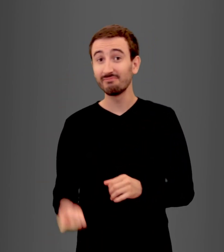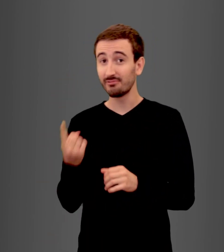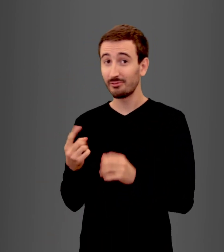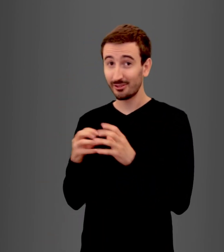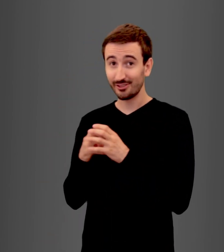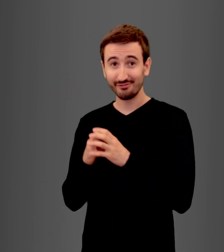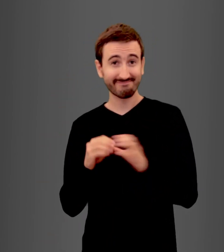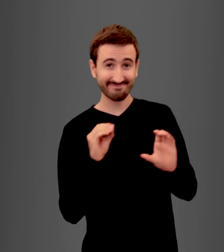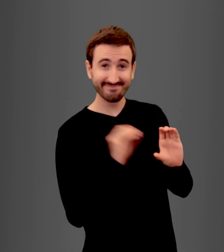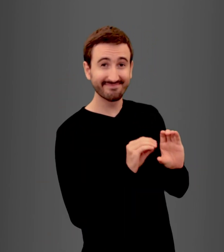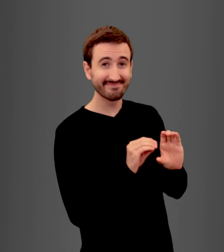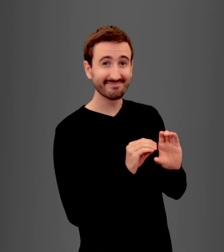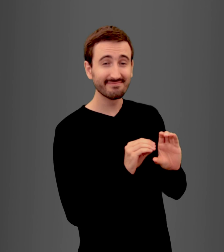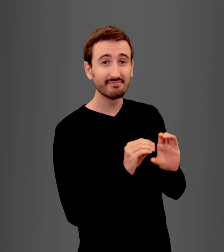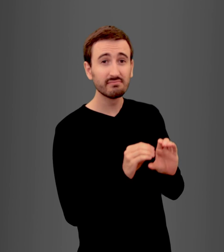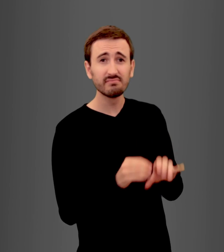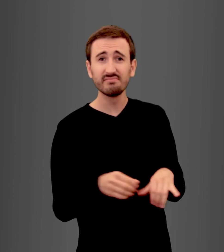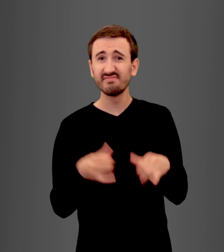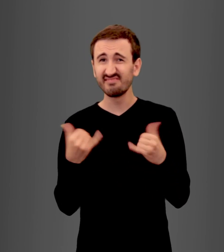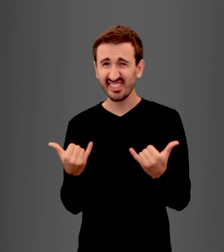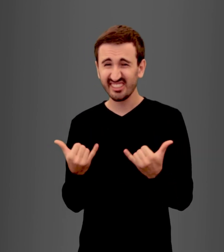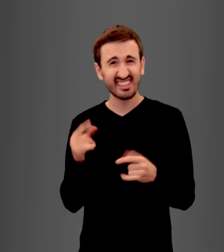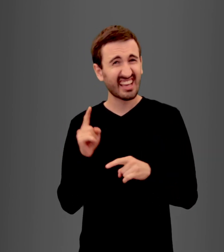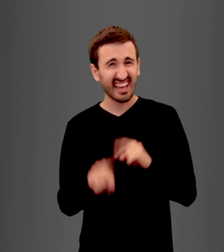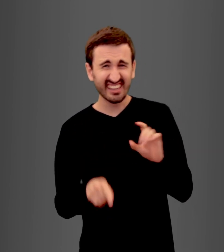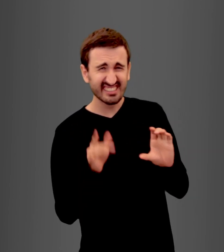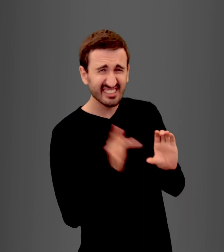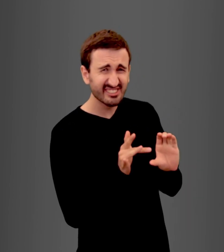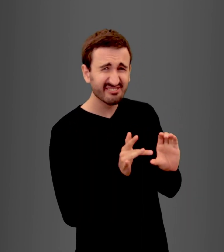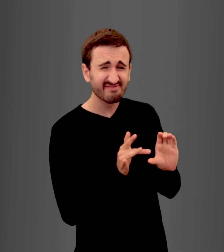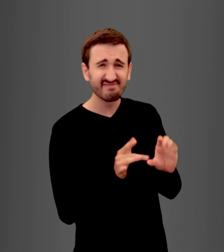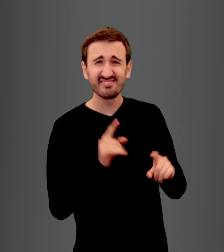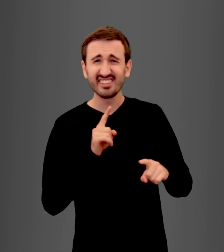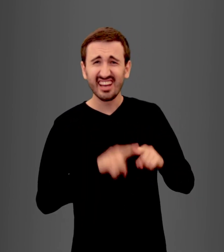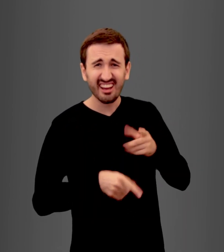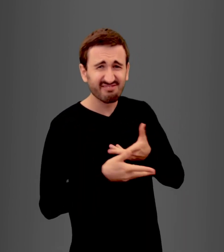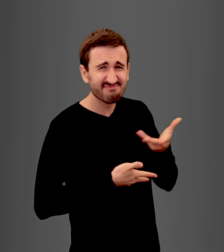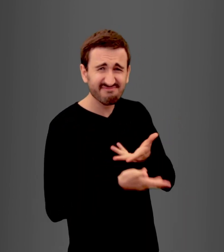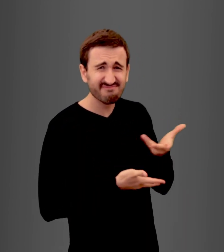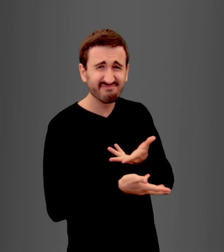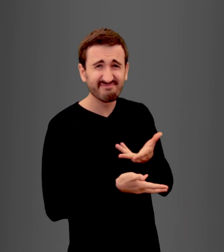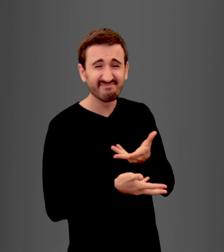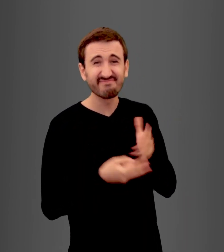However, with our color center encased in diamond, we cannot physically access or interact with the information held inside,